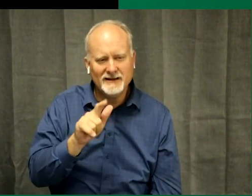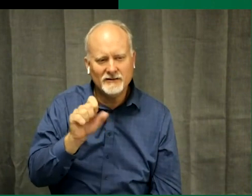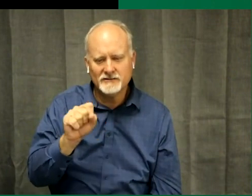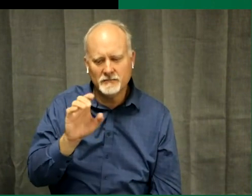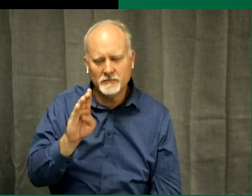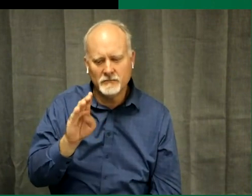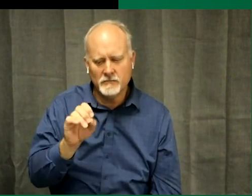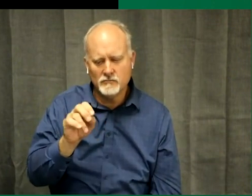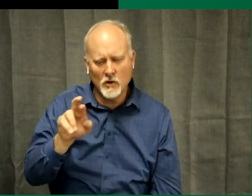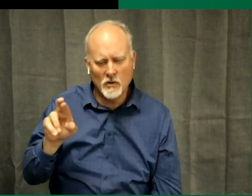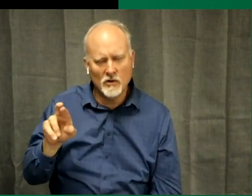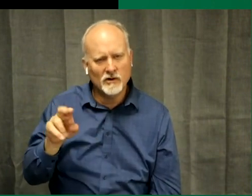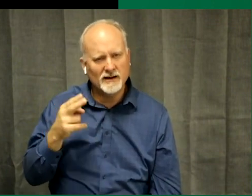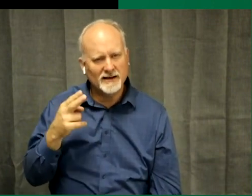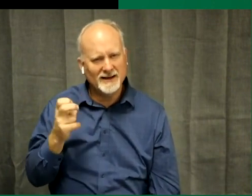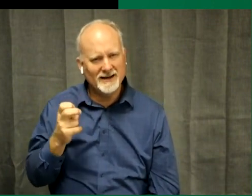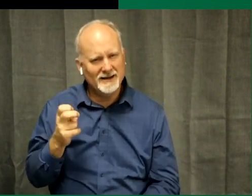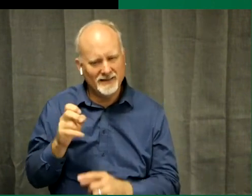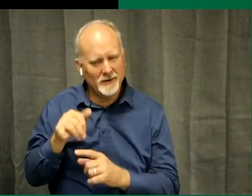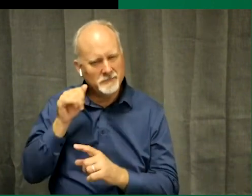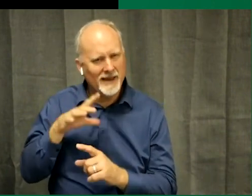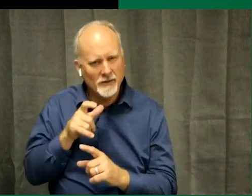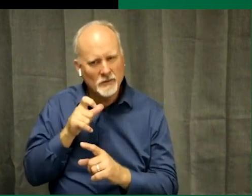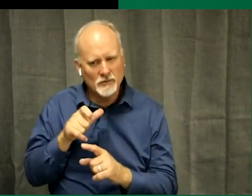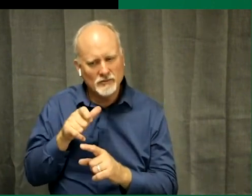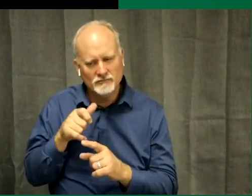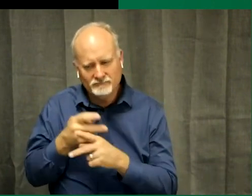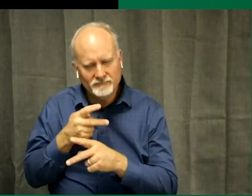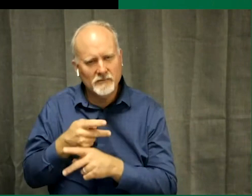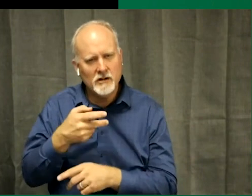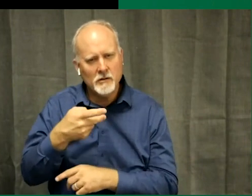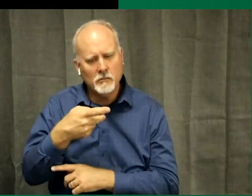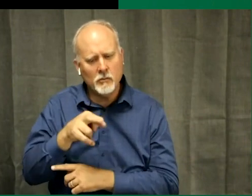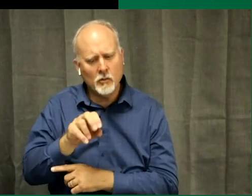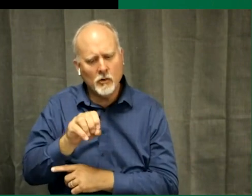know that he had a lot to do with probability and estimates of where things were but i'm going to